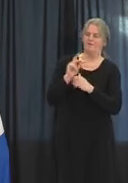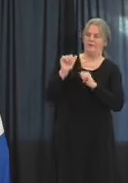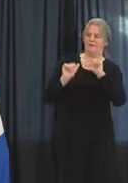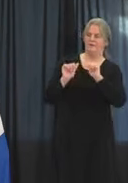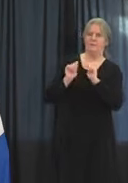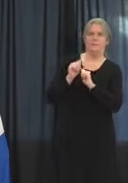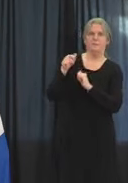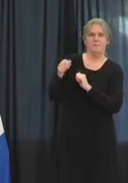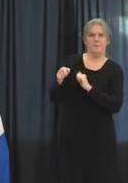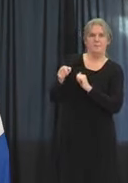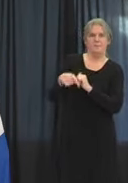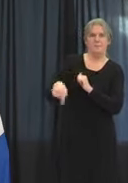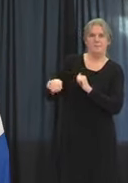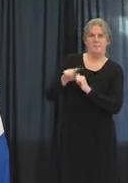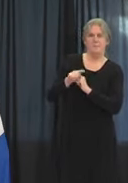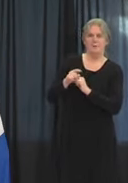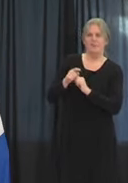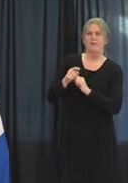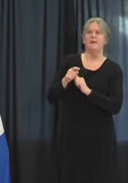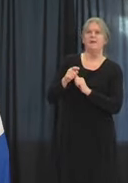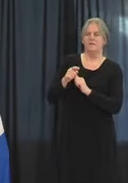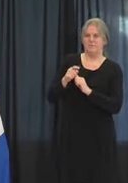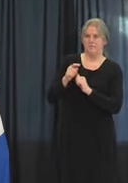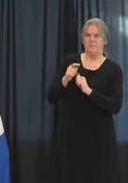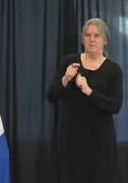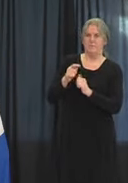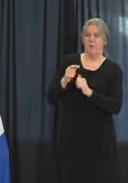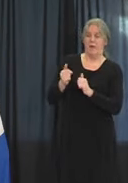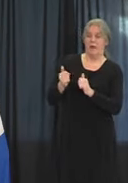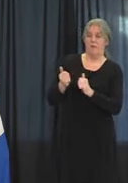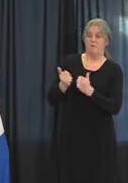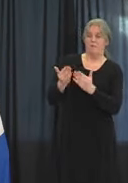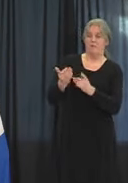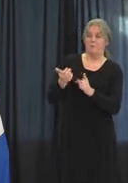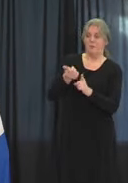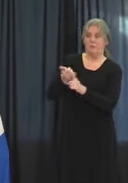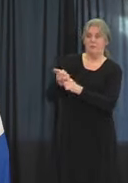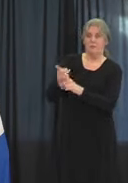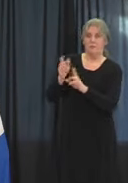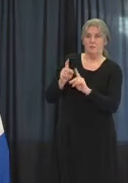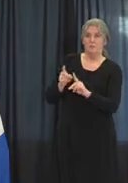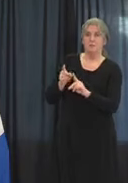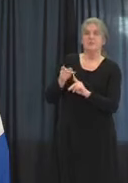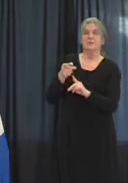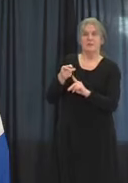assessment arrangement that is occurring to individualize the recommendation based on an